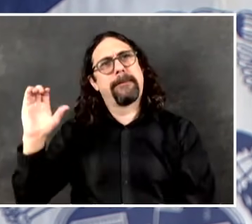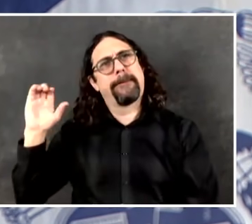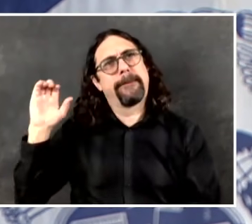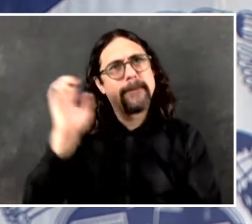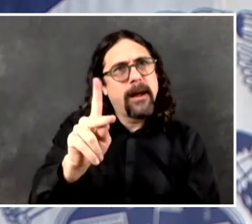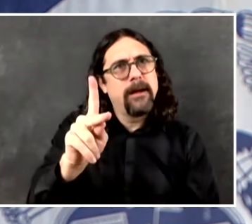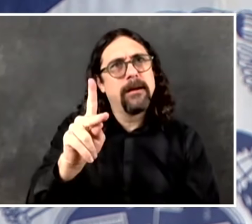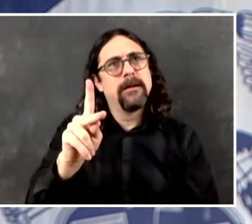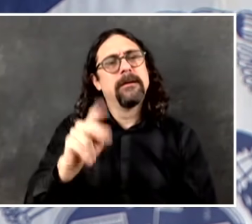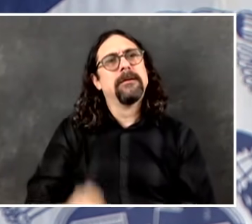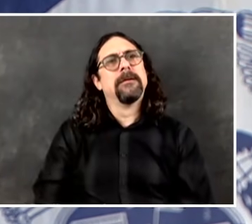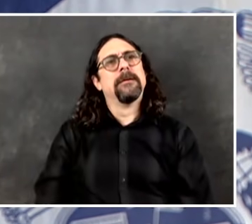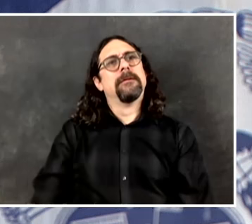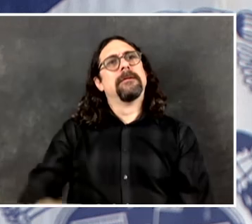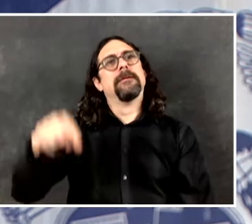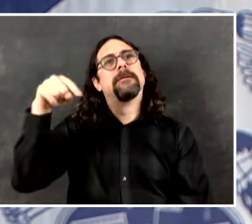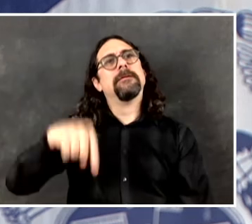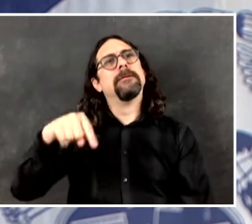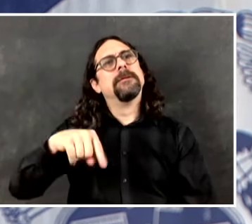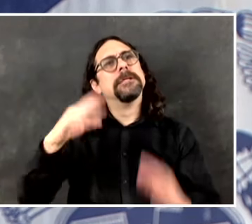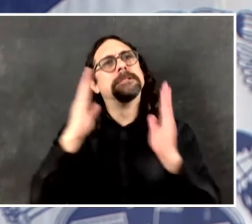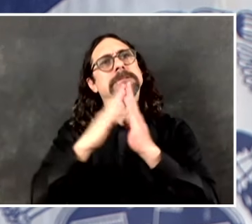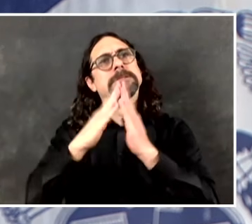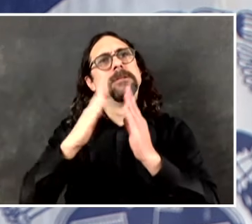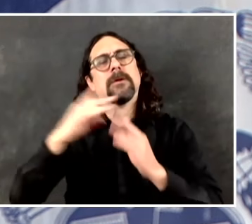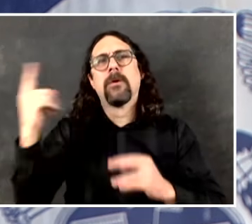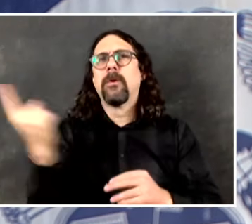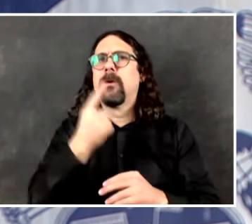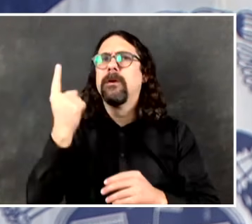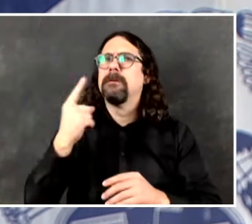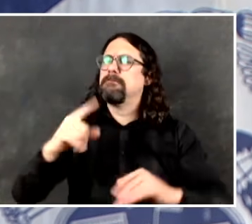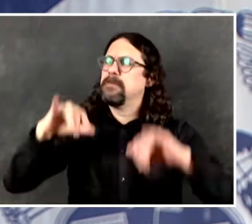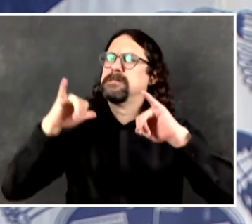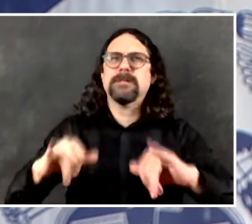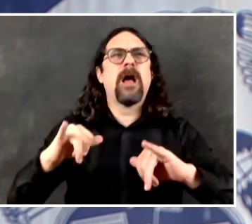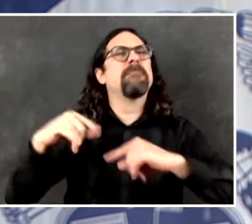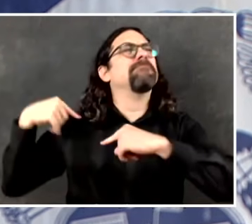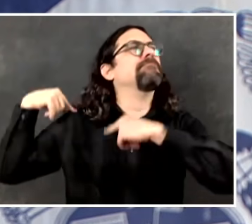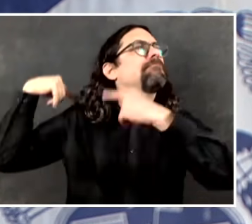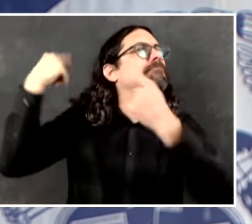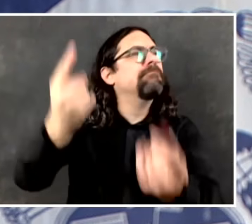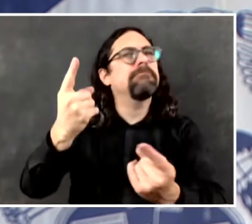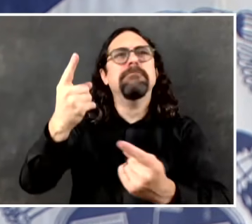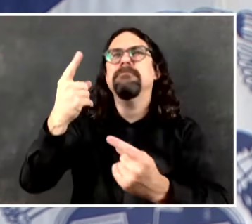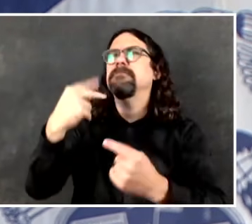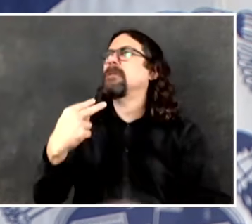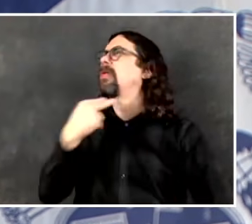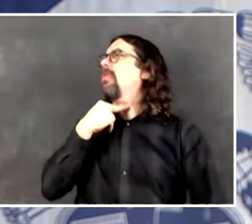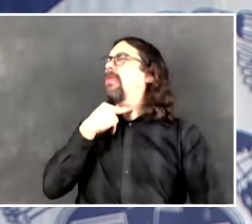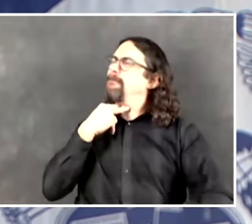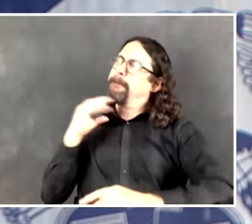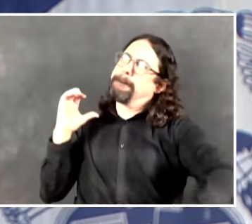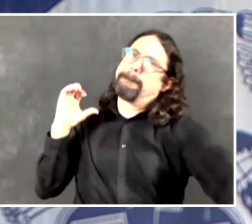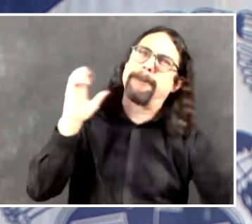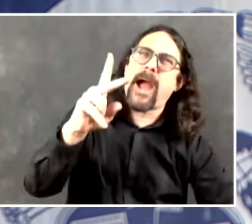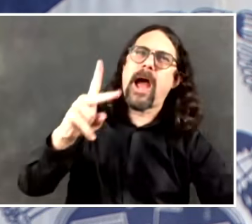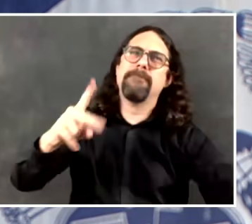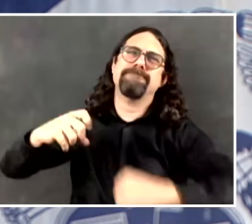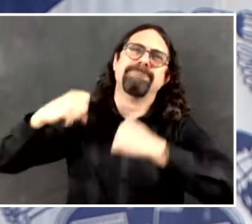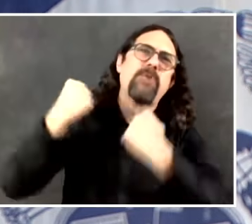STRONGER THAN EVER. THIS IS WHAT NEW YORK CITY ODES. THIS IS WHOE W ARE. THIS IS WHAT WE'VE ALWAYS DONE. I GET UPSET WHEN